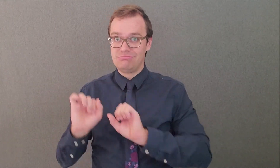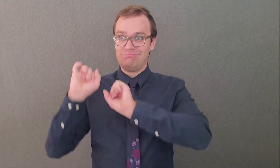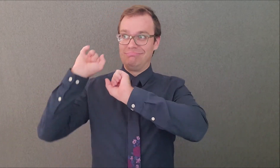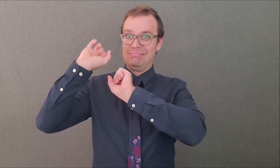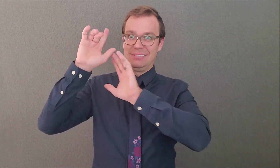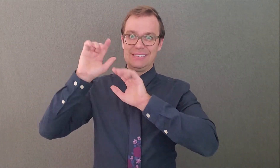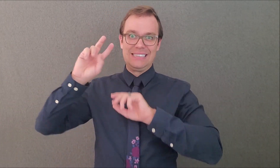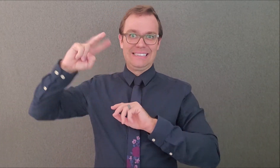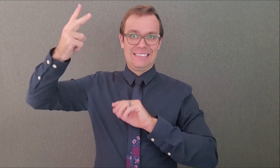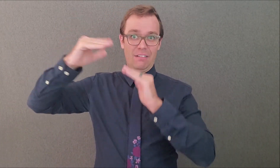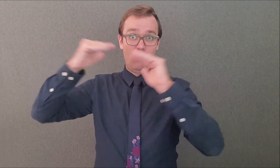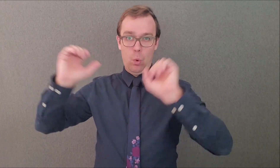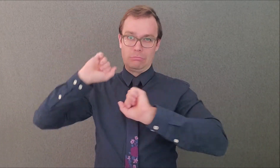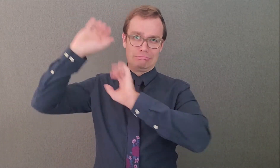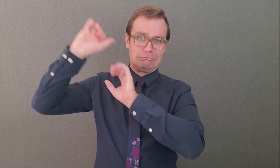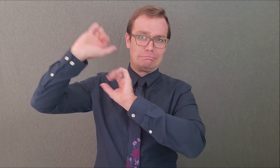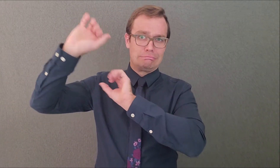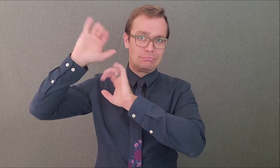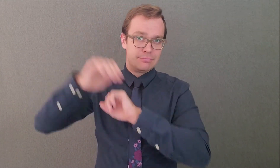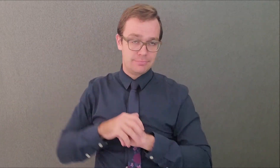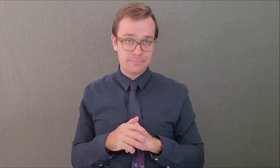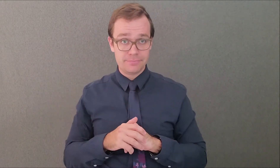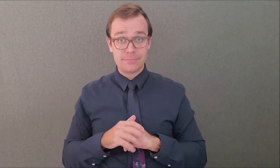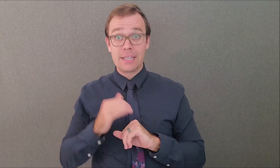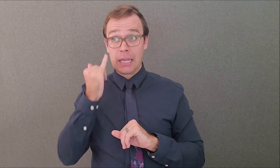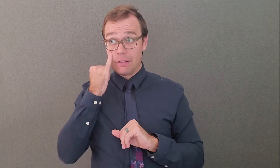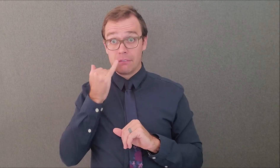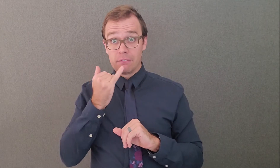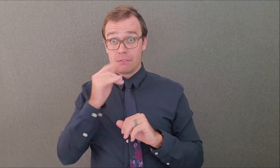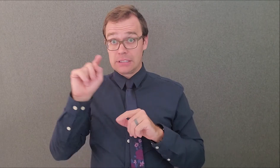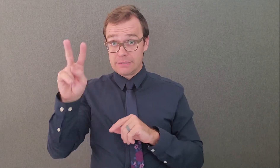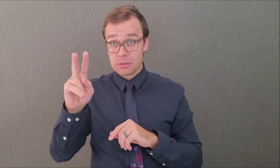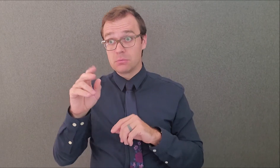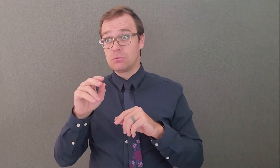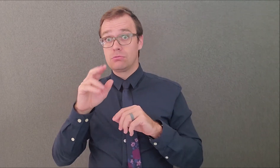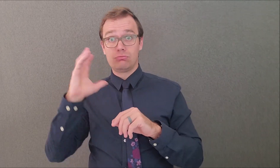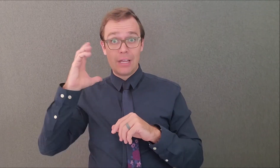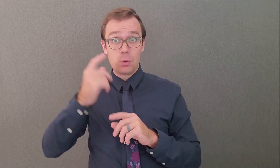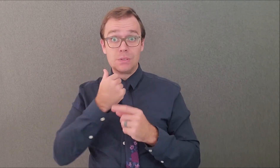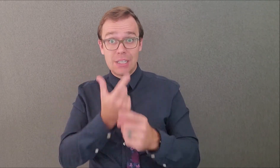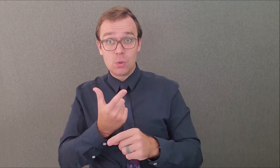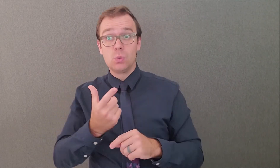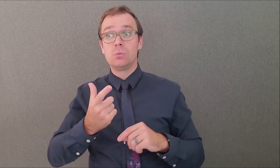If instructed to do so, turn off utilities at the main switches or valves.